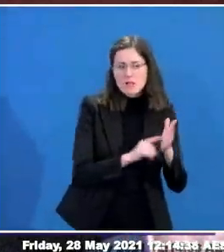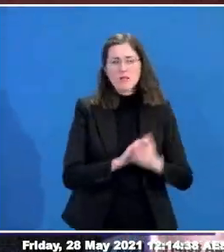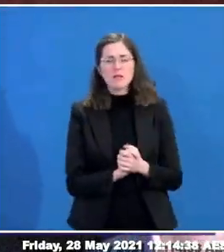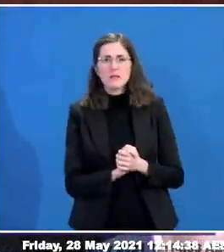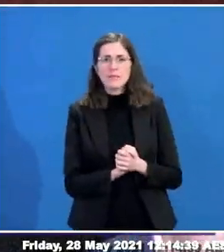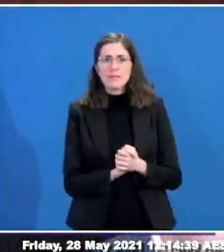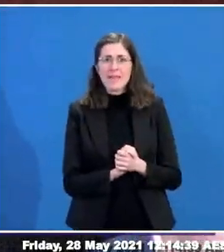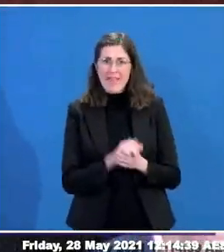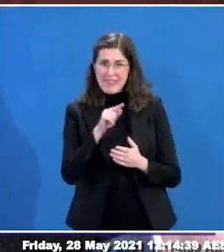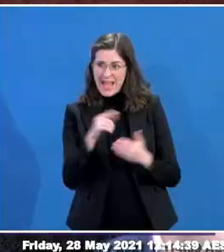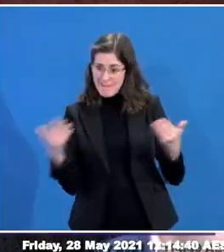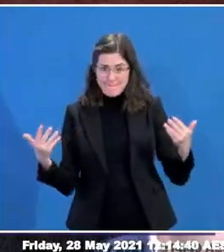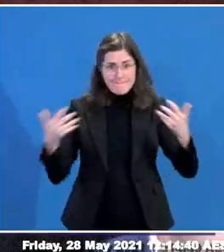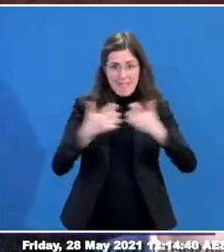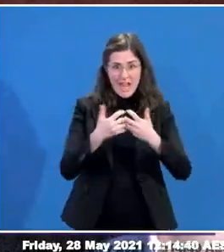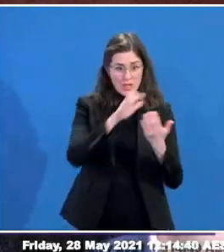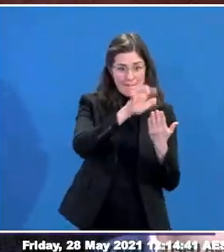on page eight of this report?